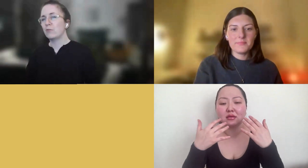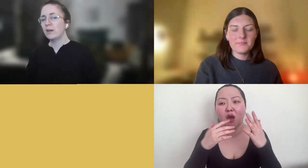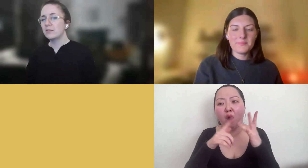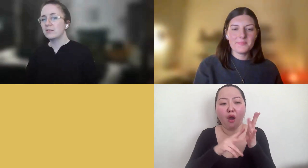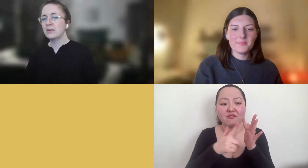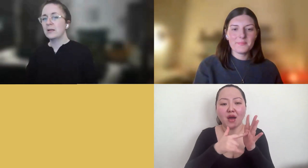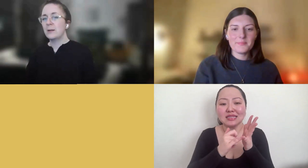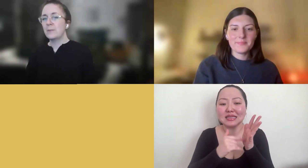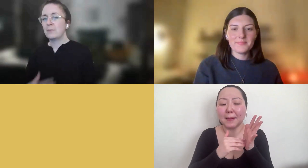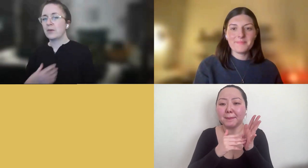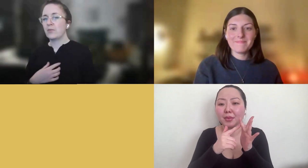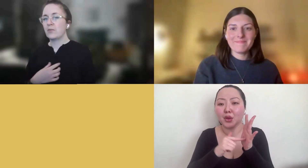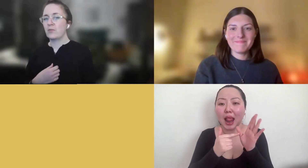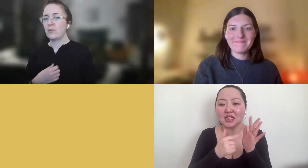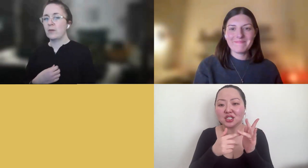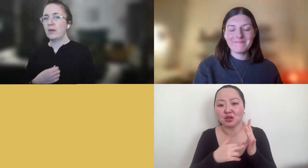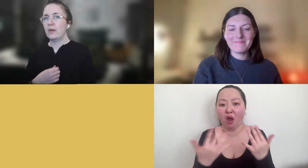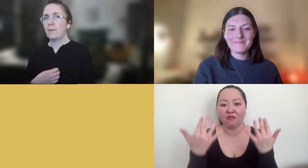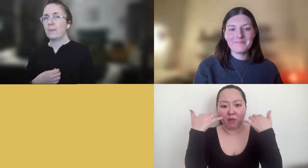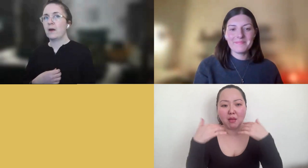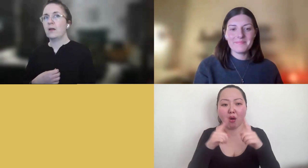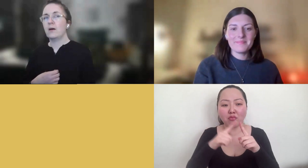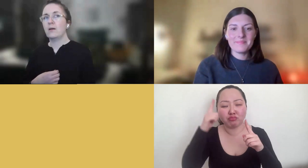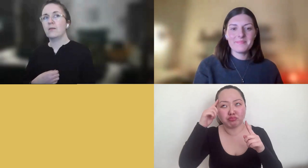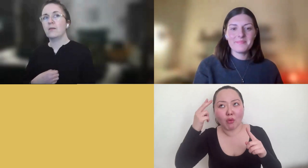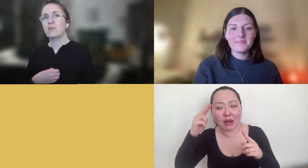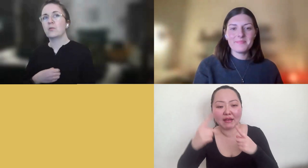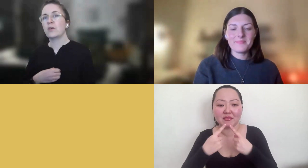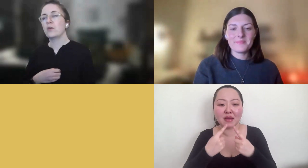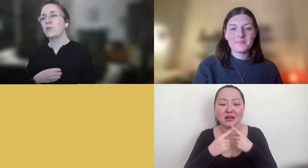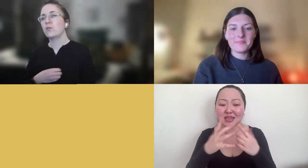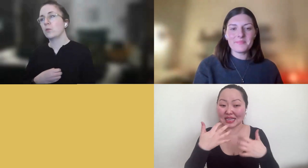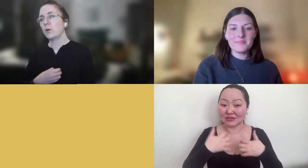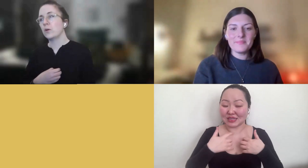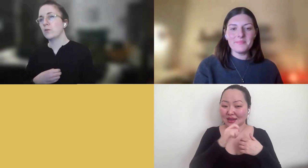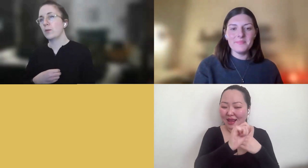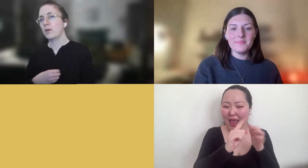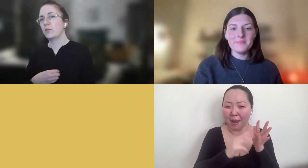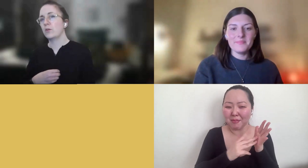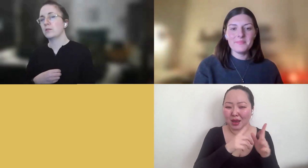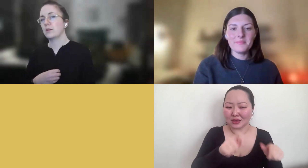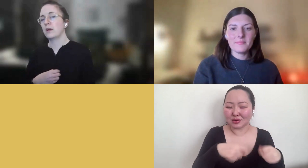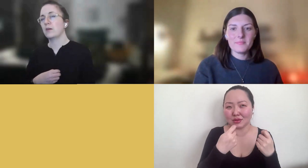about rest. Because for me, it is more about who feels welcome in the space and who doesn't.